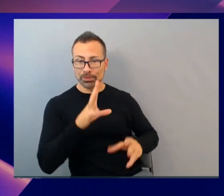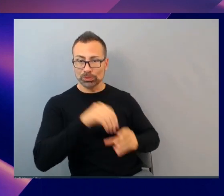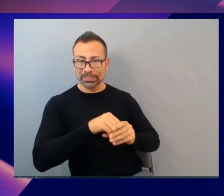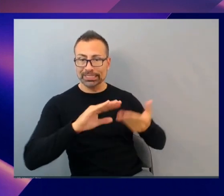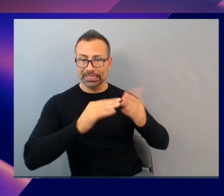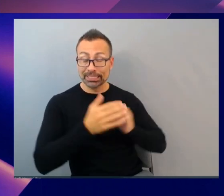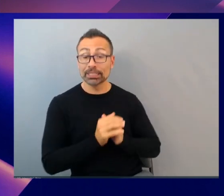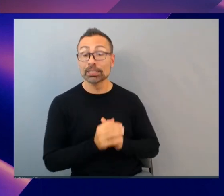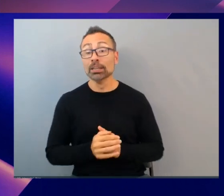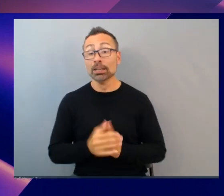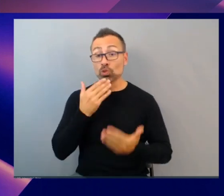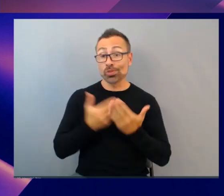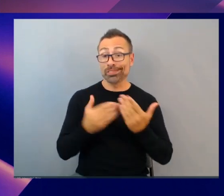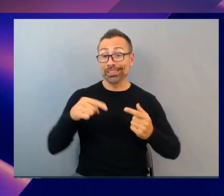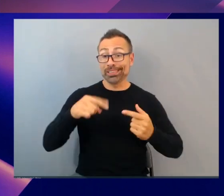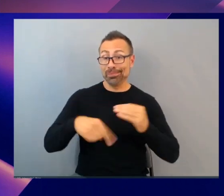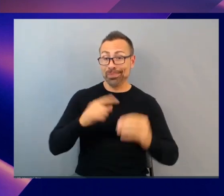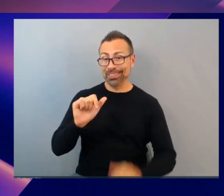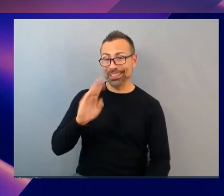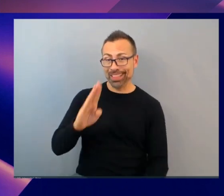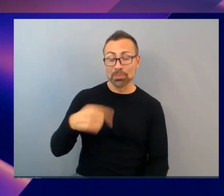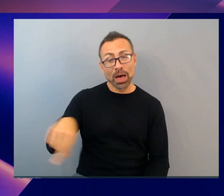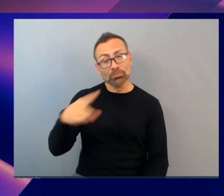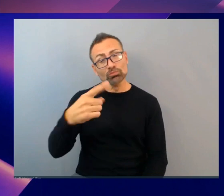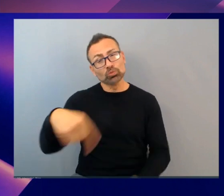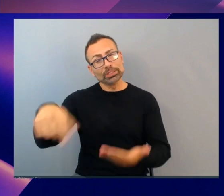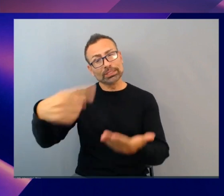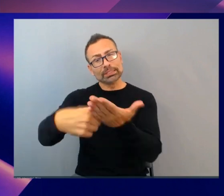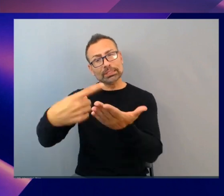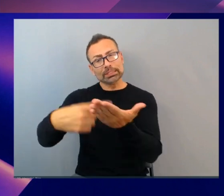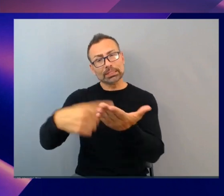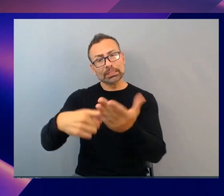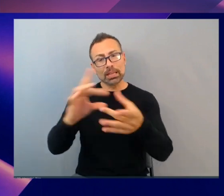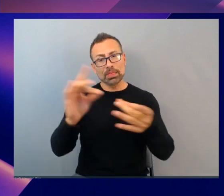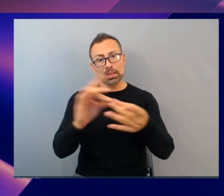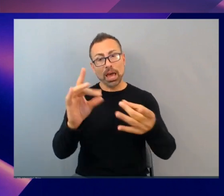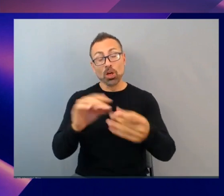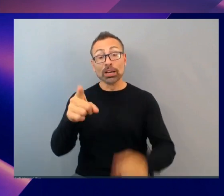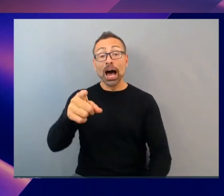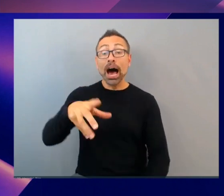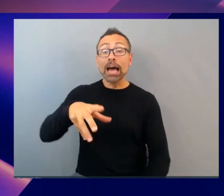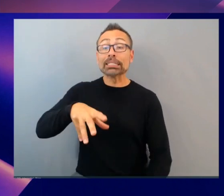I'm just going over the dialogues here, accept. When you accept and go to the Solution Center,